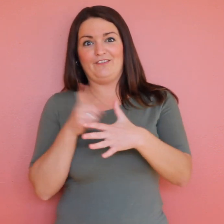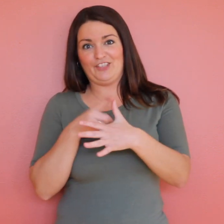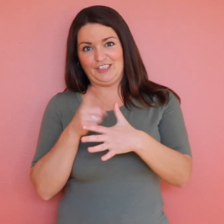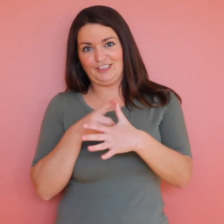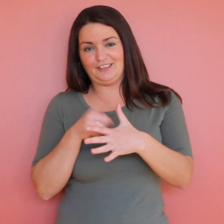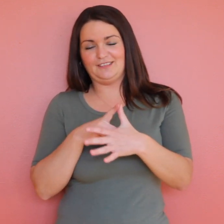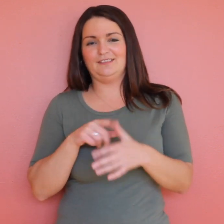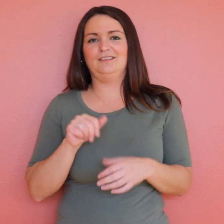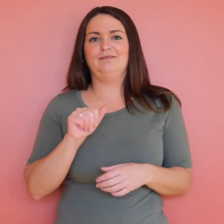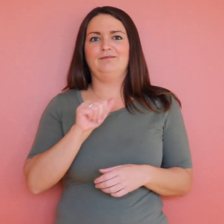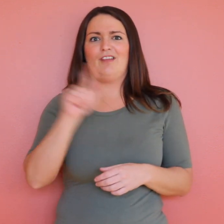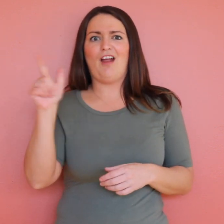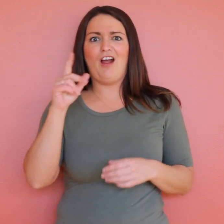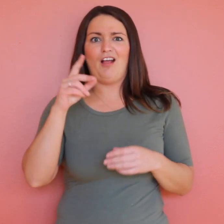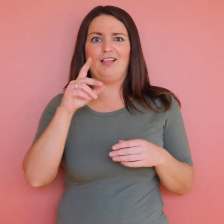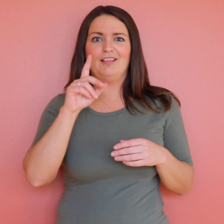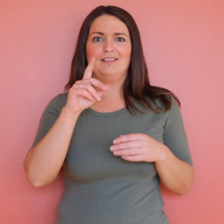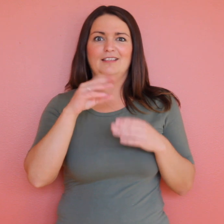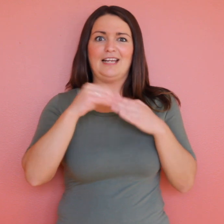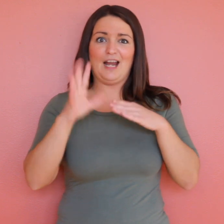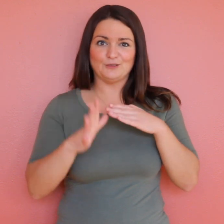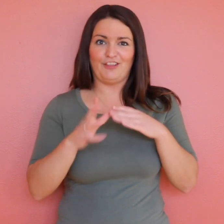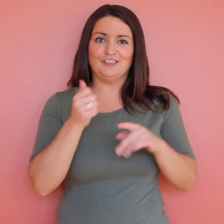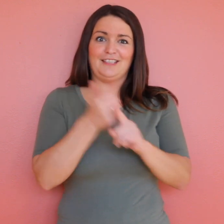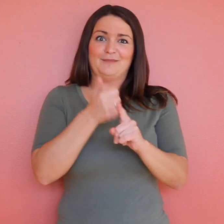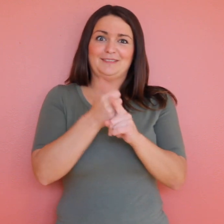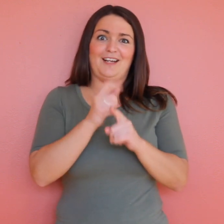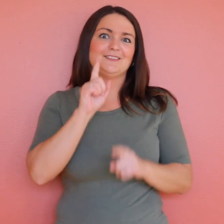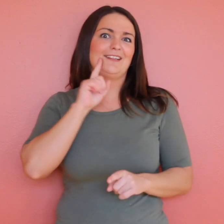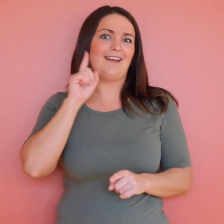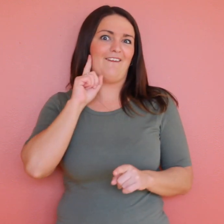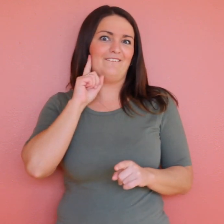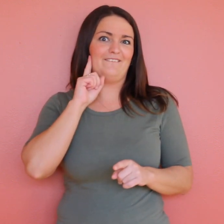First, all the counselors are Deaf.